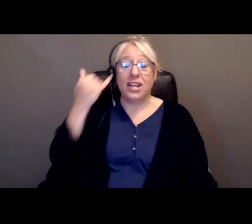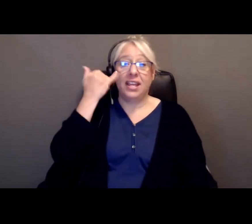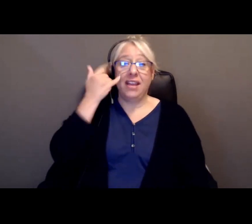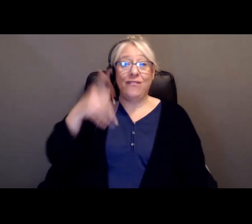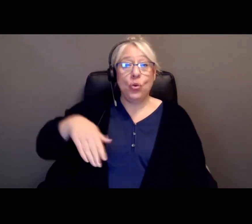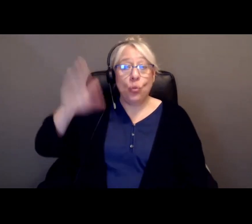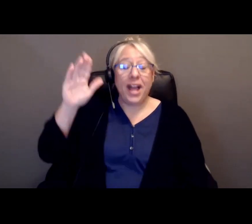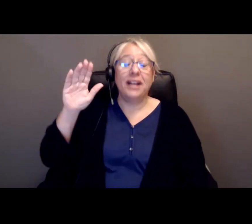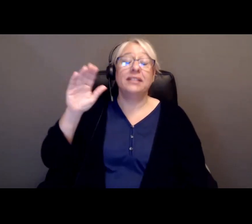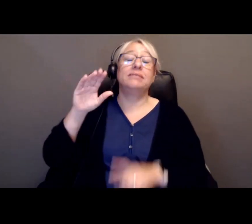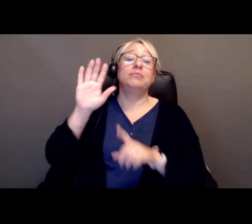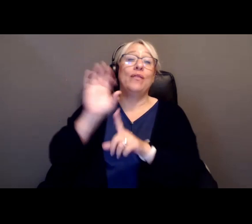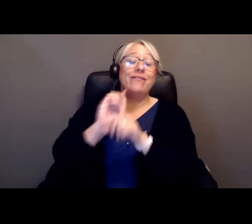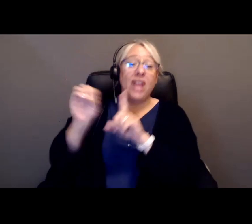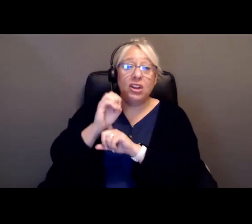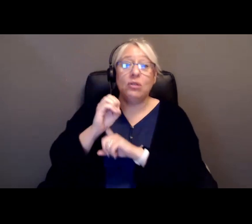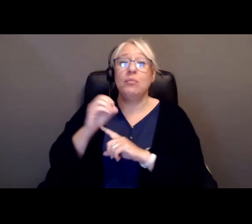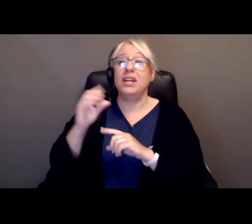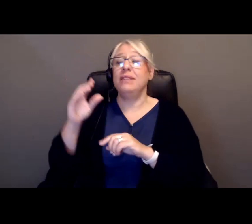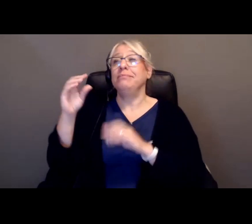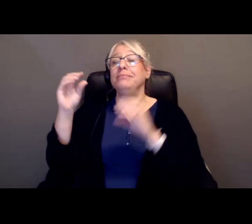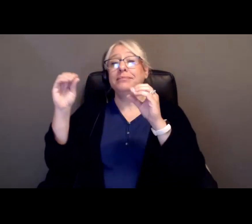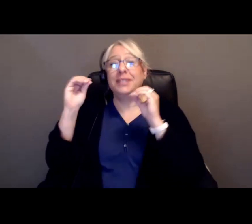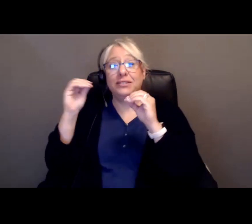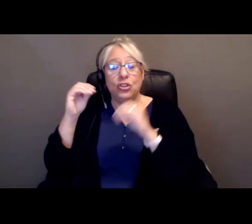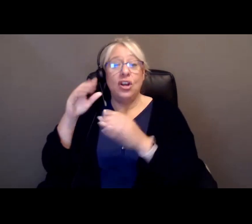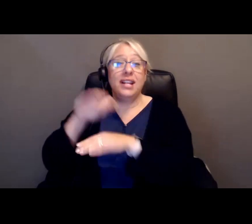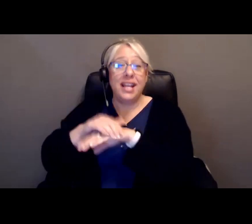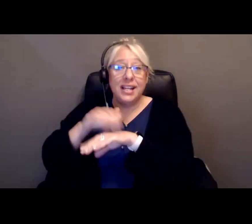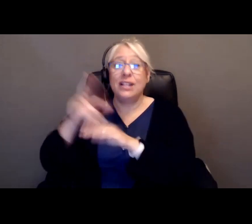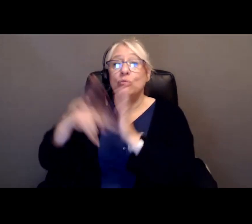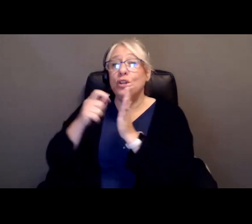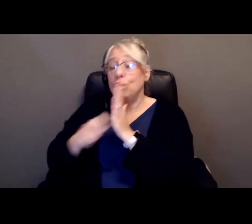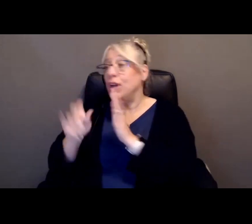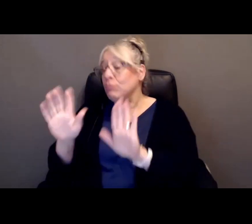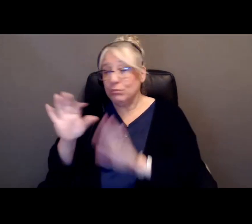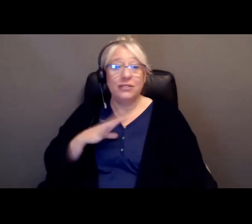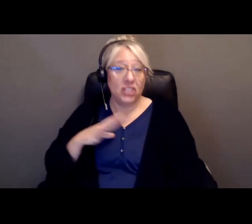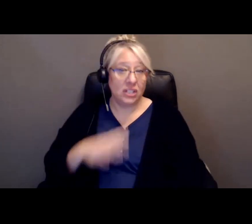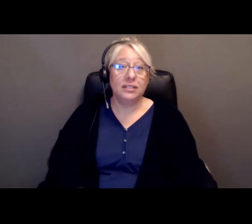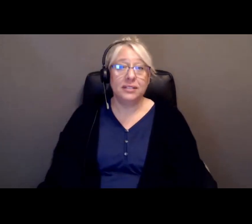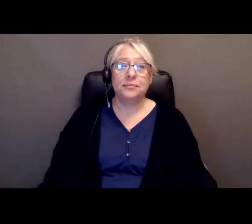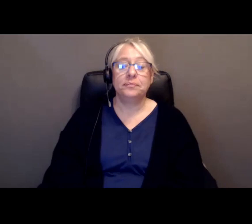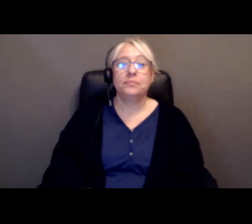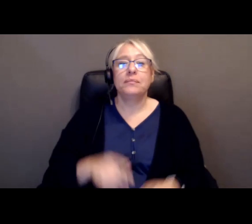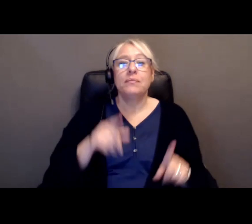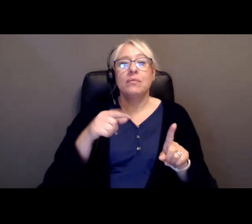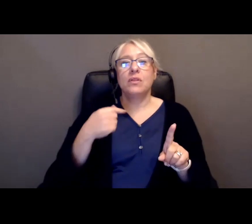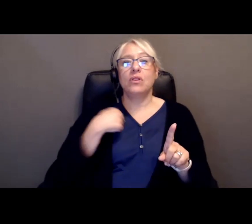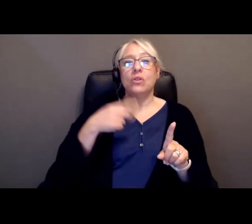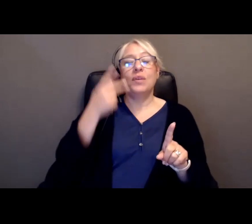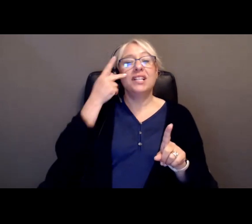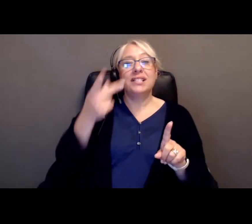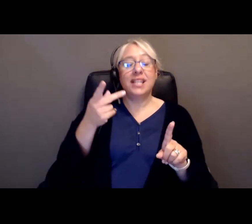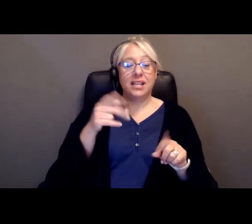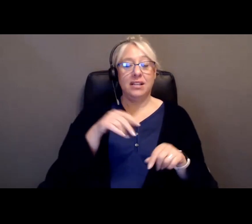and you can read and write, absolutely. When we look at the translation of the COVID material,